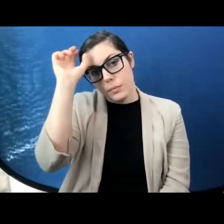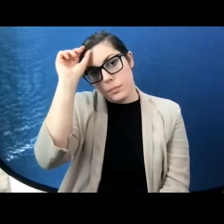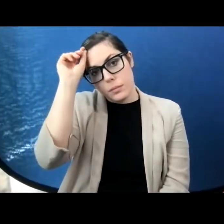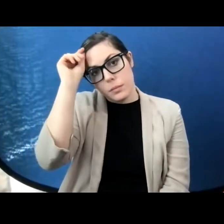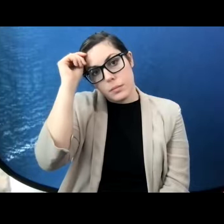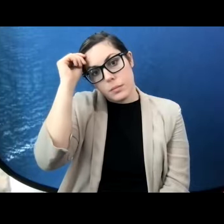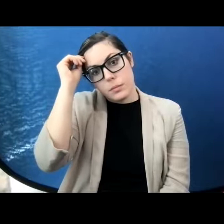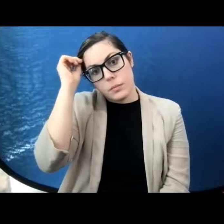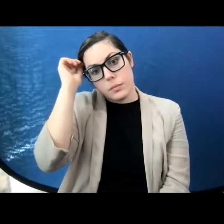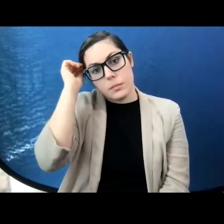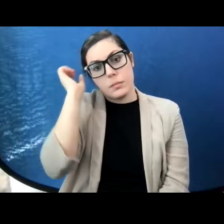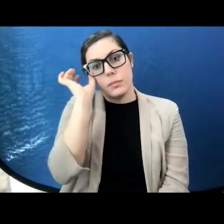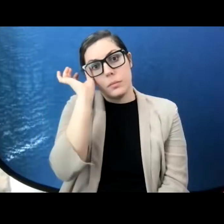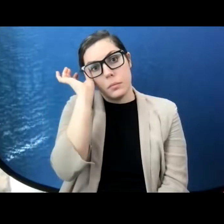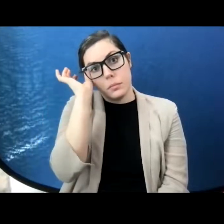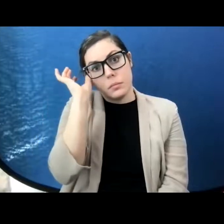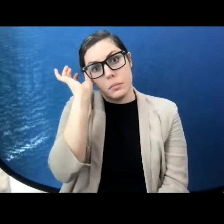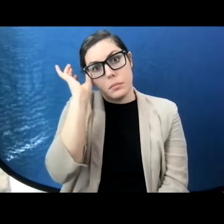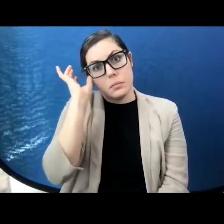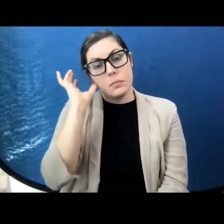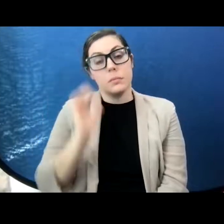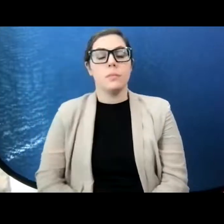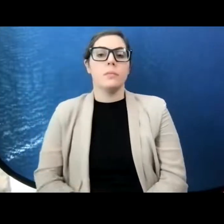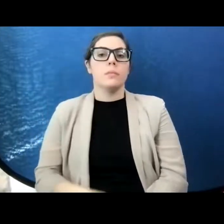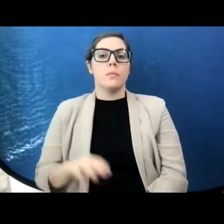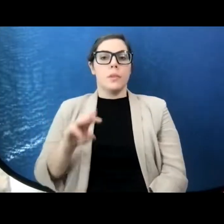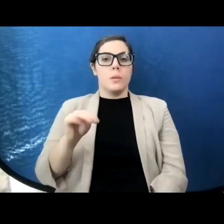We can go back to the first question. Let me read it out.